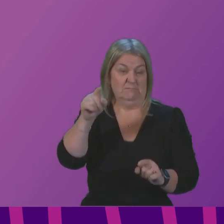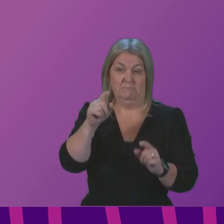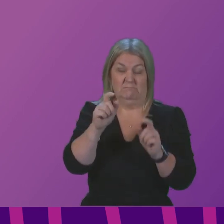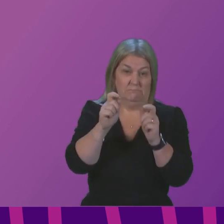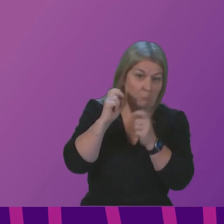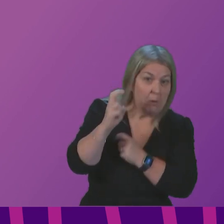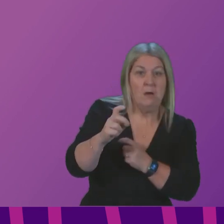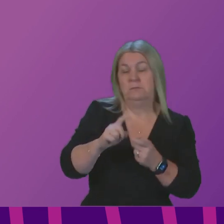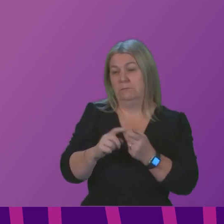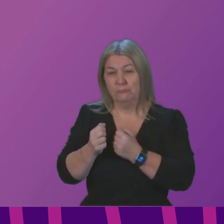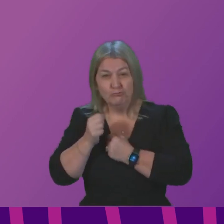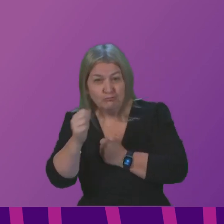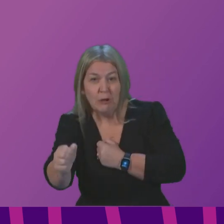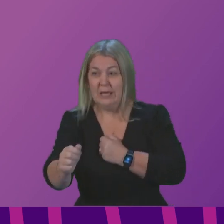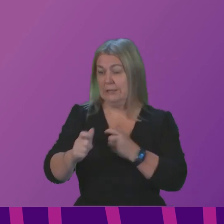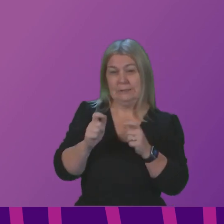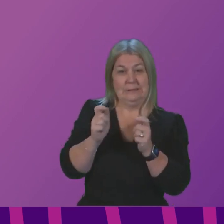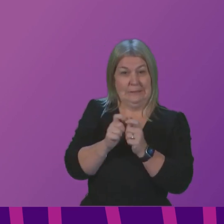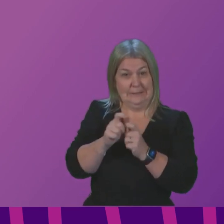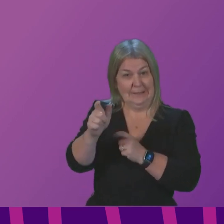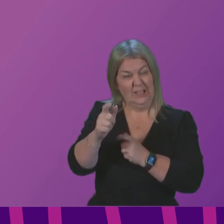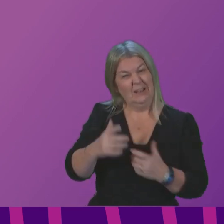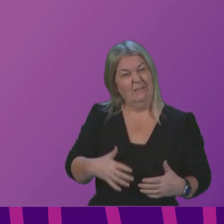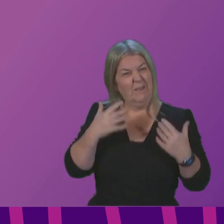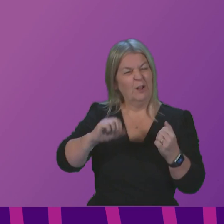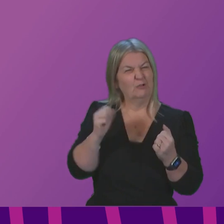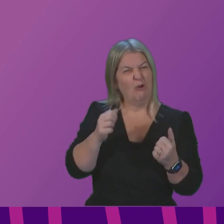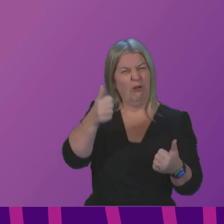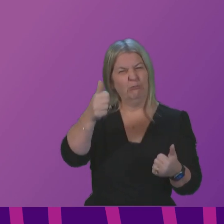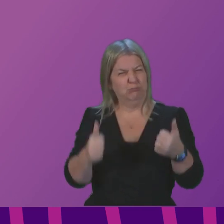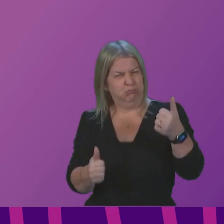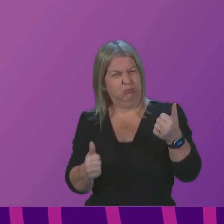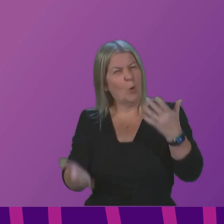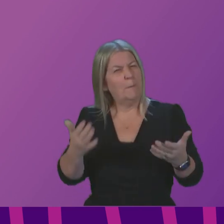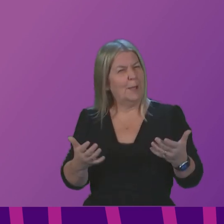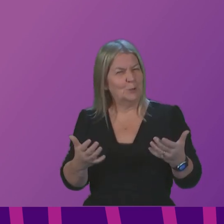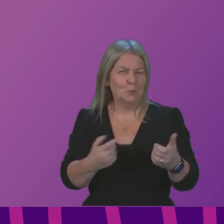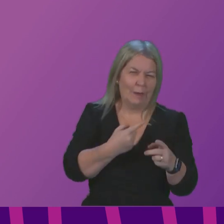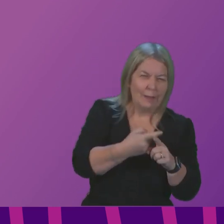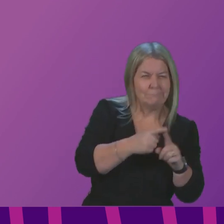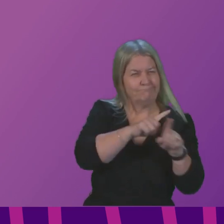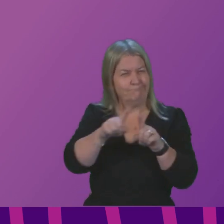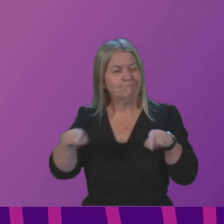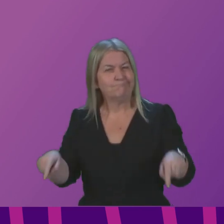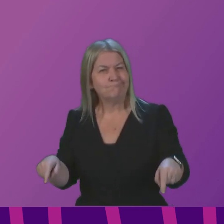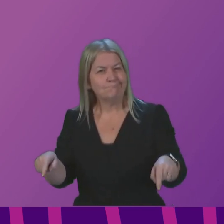further behind our neighbours. When will the First Minister finally make seamless and affordable